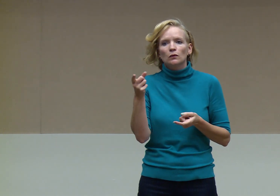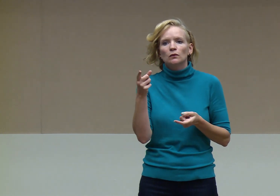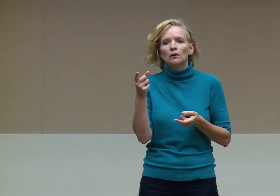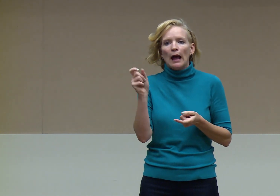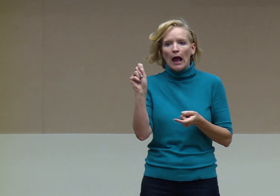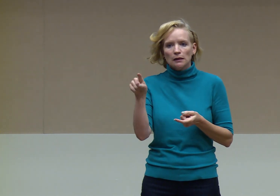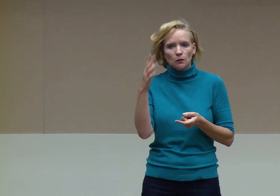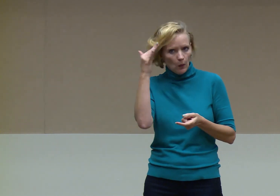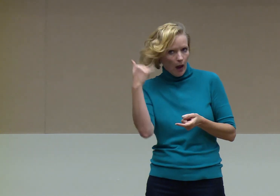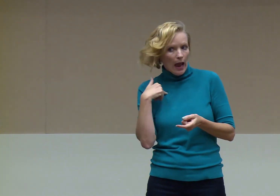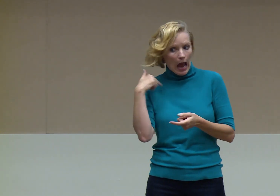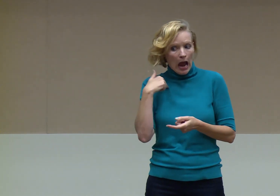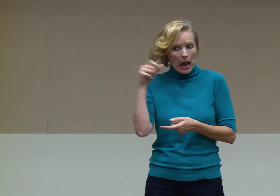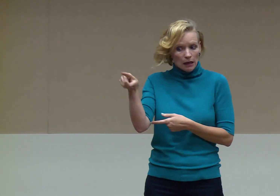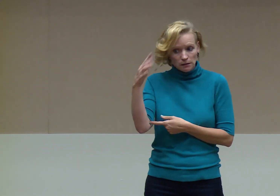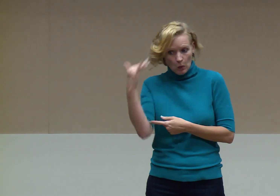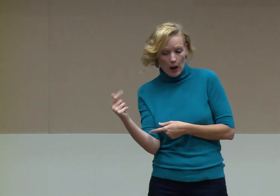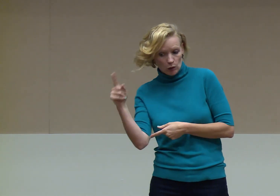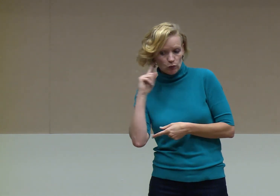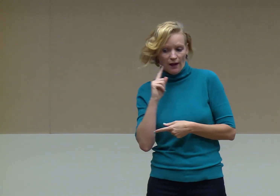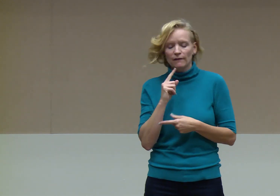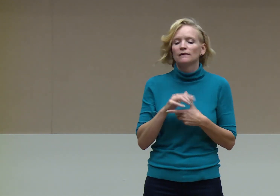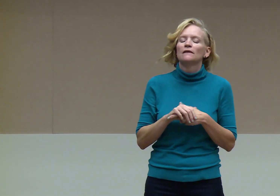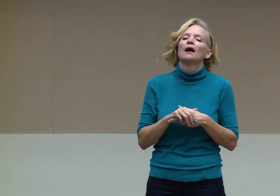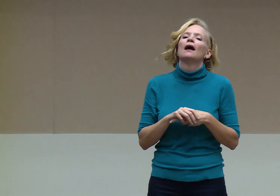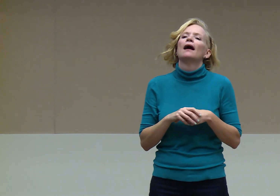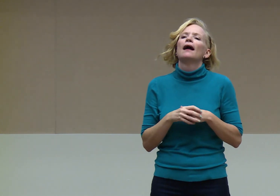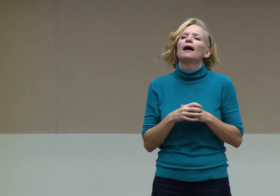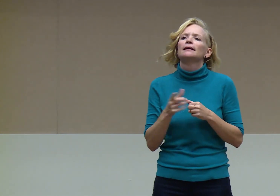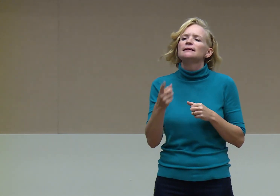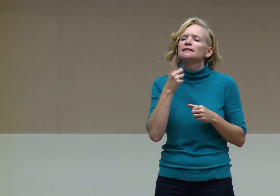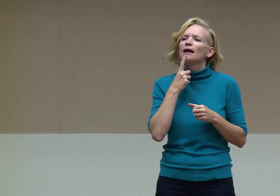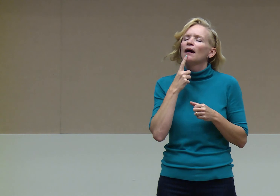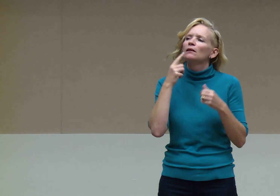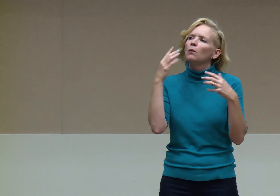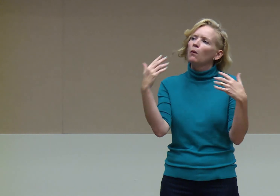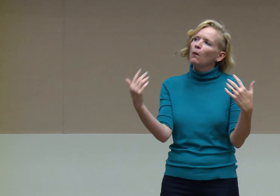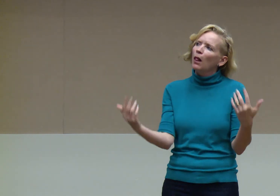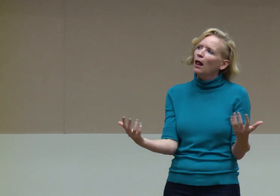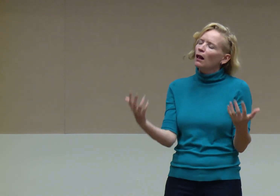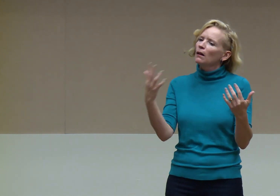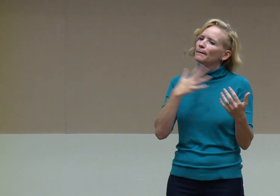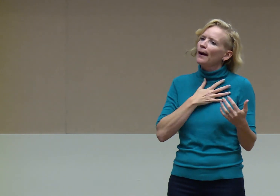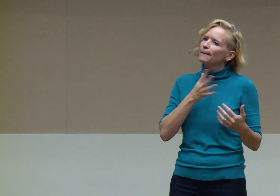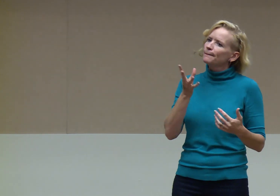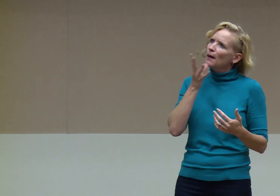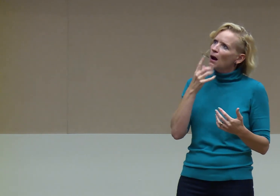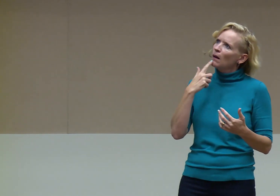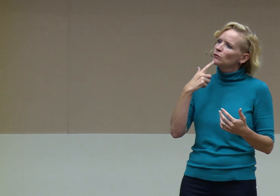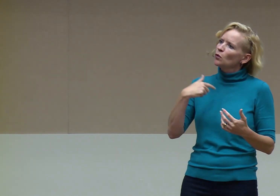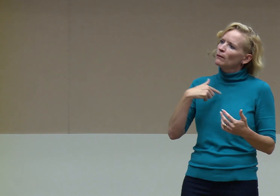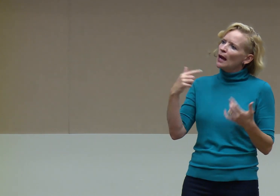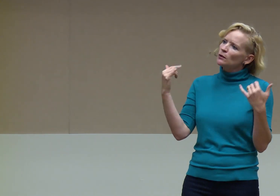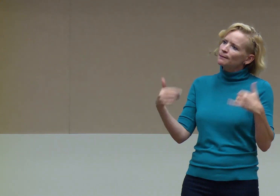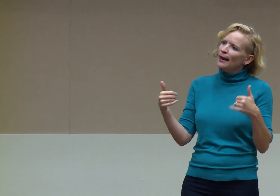And I was asked why-- or I asked one person why they were deaf,